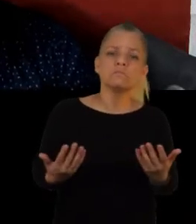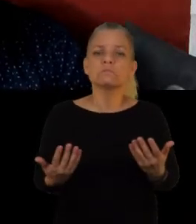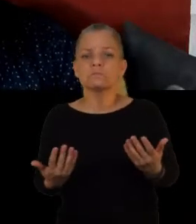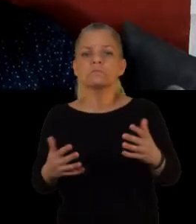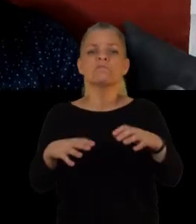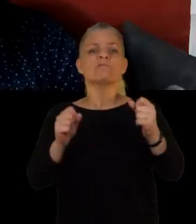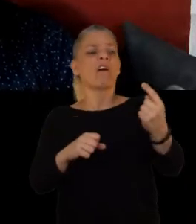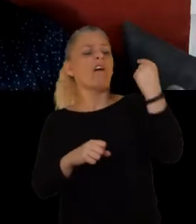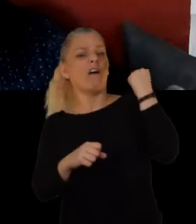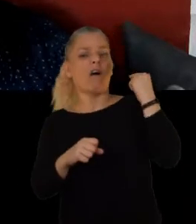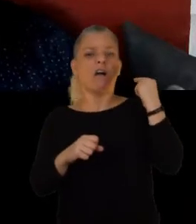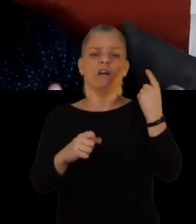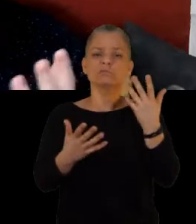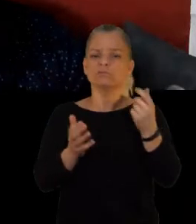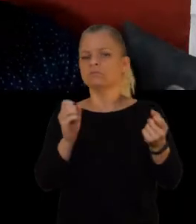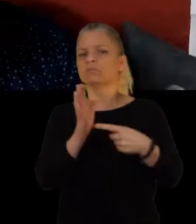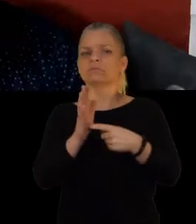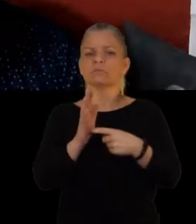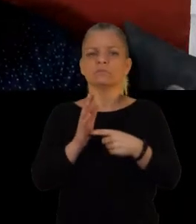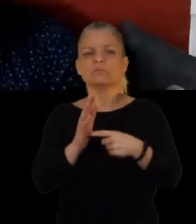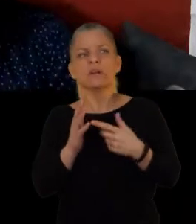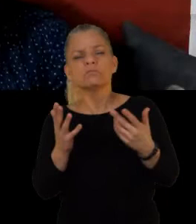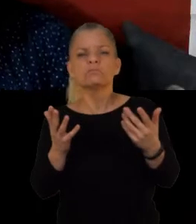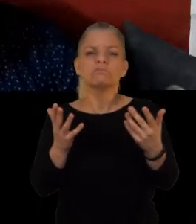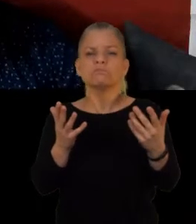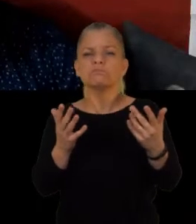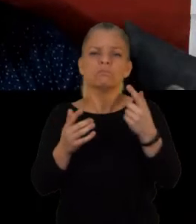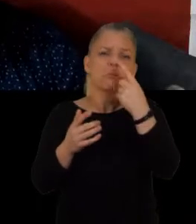i suppose i don't want to go starting in the beginning is really important but yeah to be